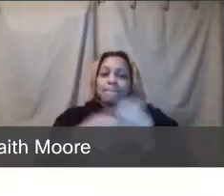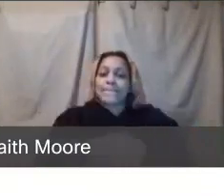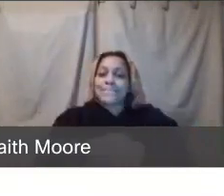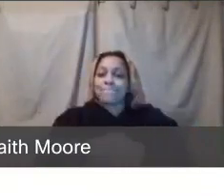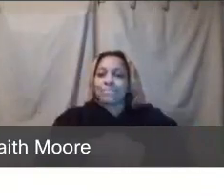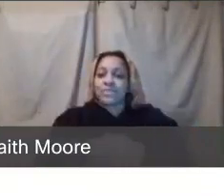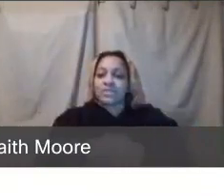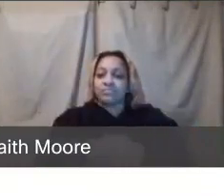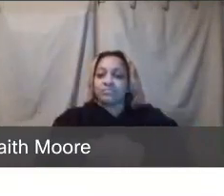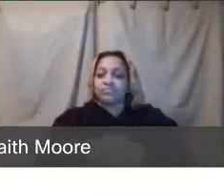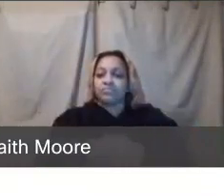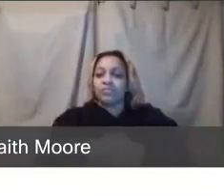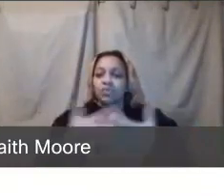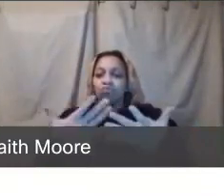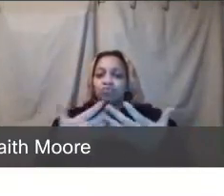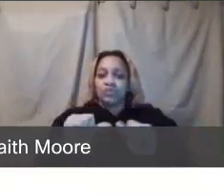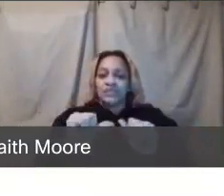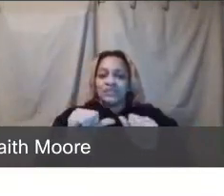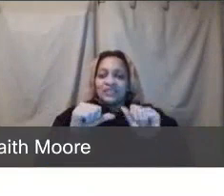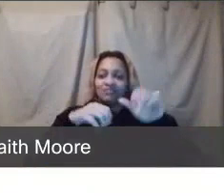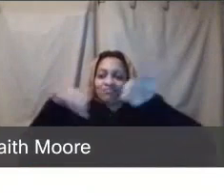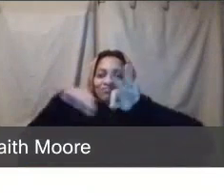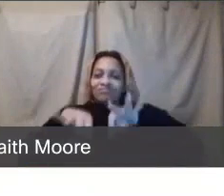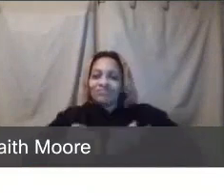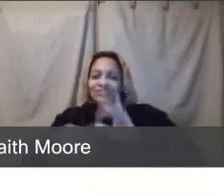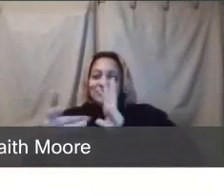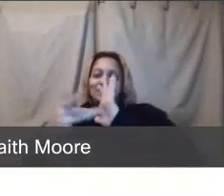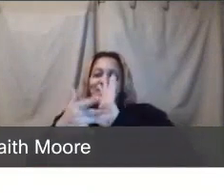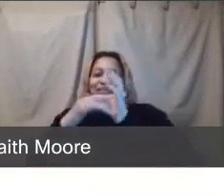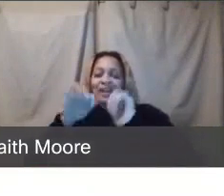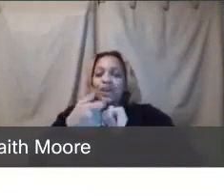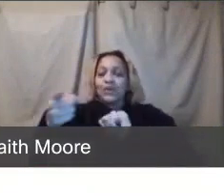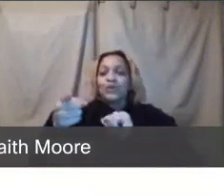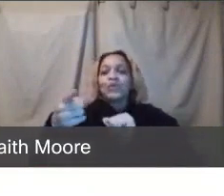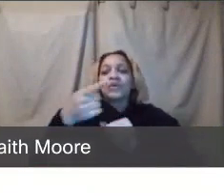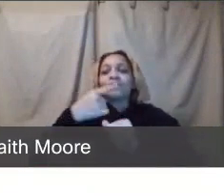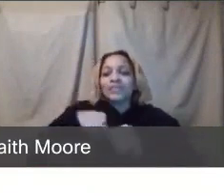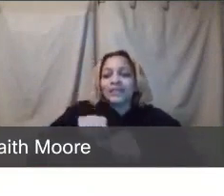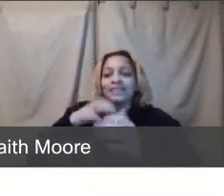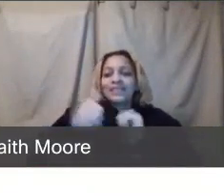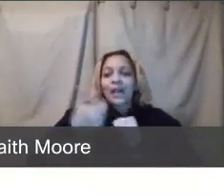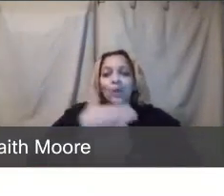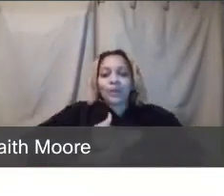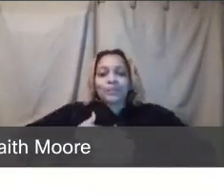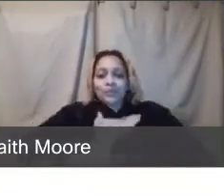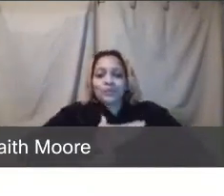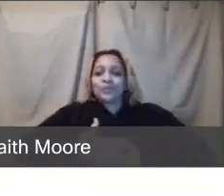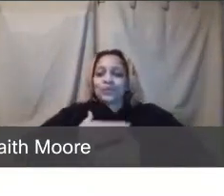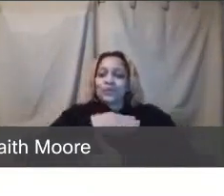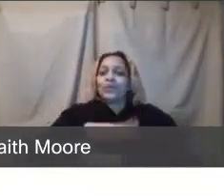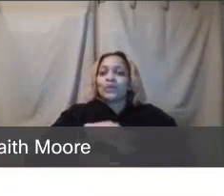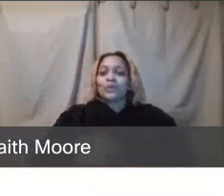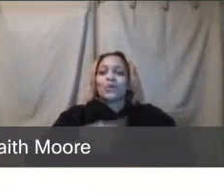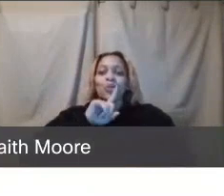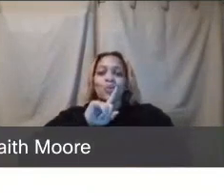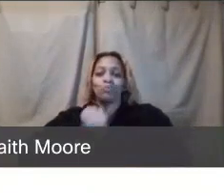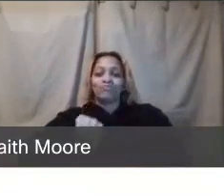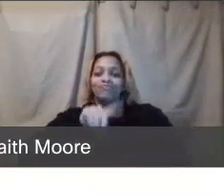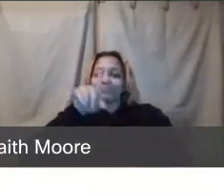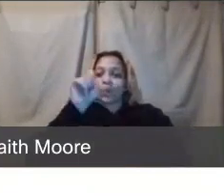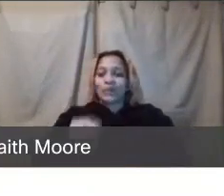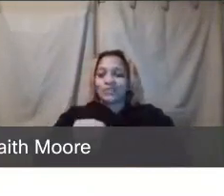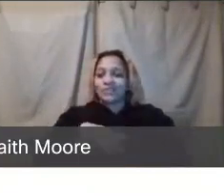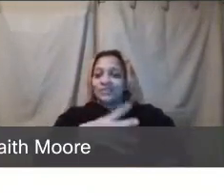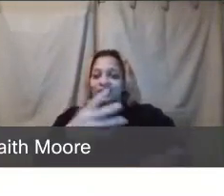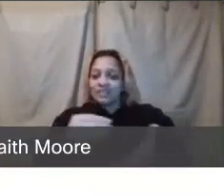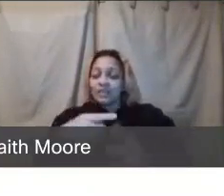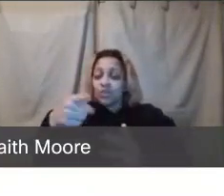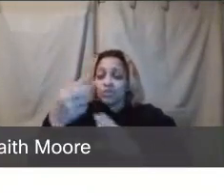Or describe, which I'm not very good at the technology related to how you can tell us what you think we really appreciate the use of the Q and a feature, which you've been under, which you've been using throughout the course of this project.